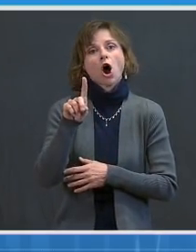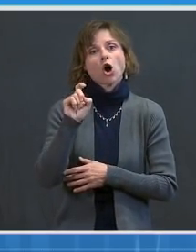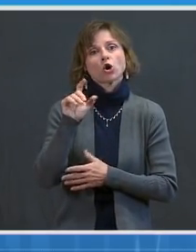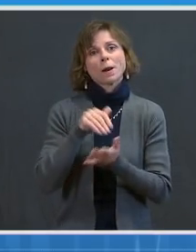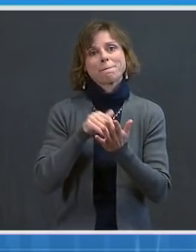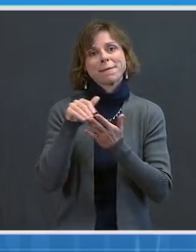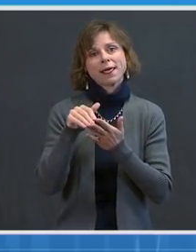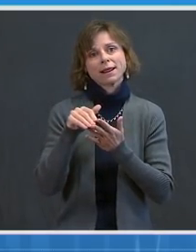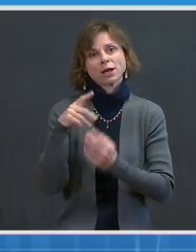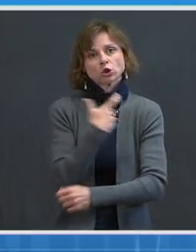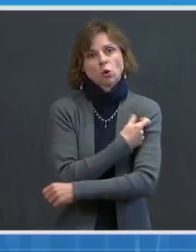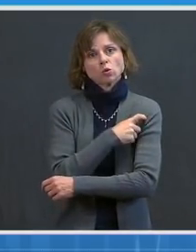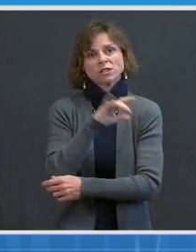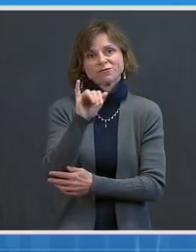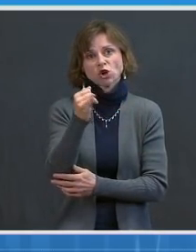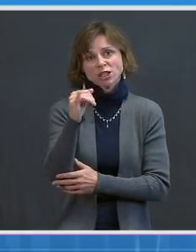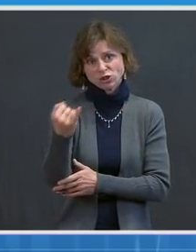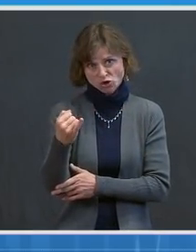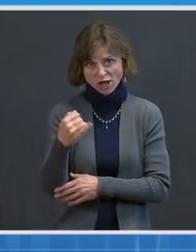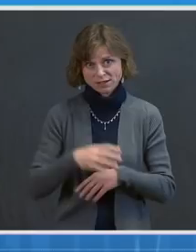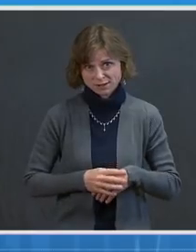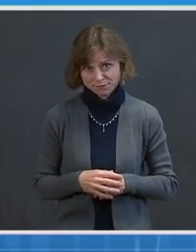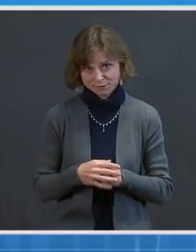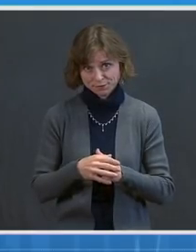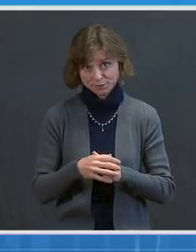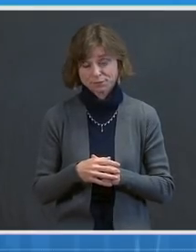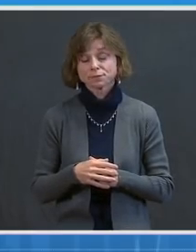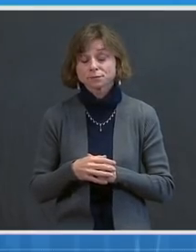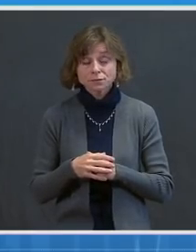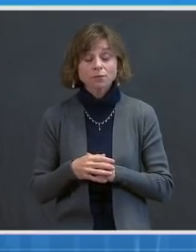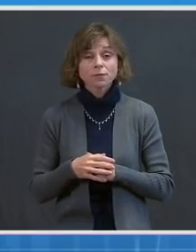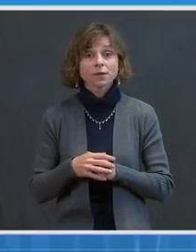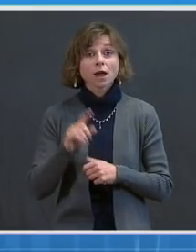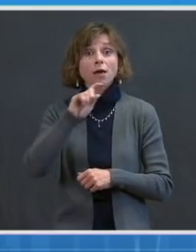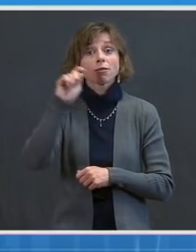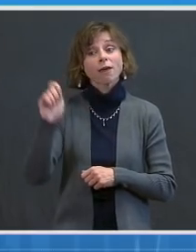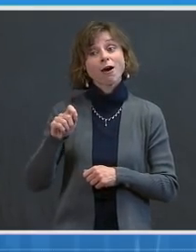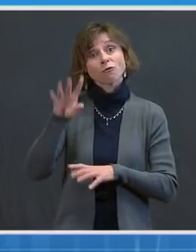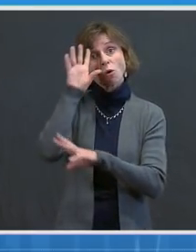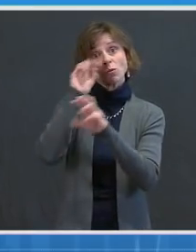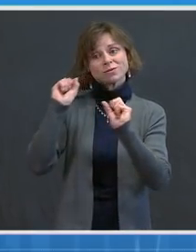This order allows for the President to plan for the future in the latter part of the year.